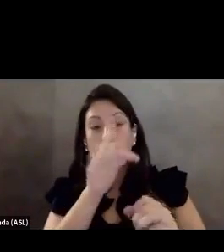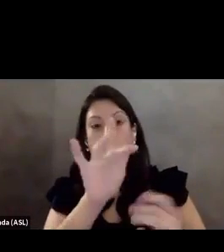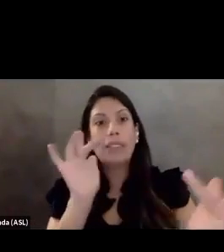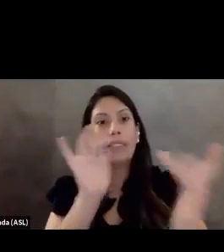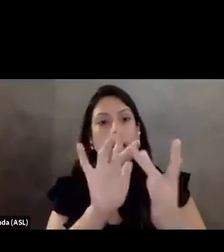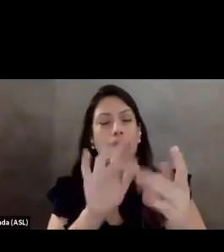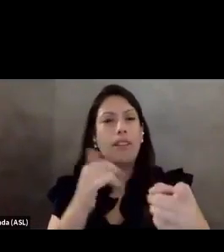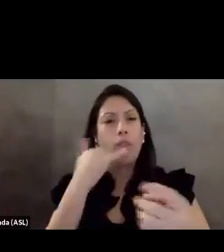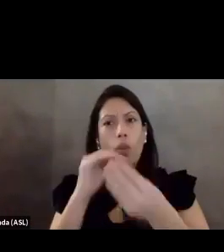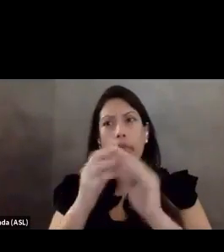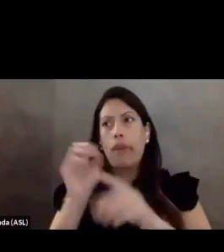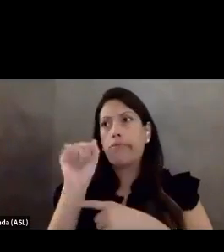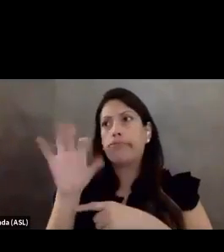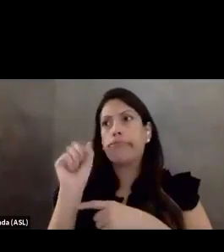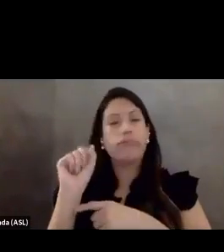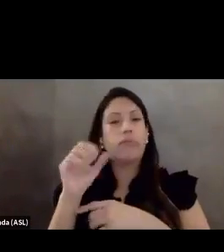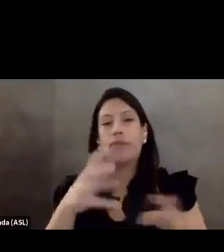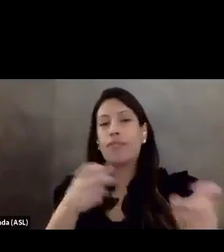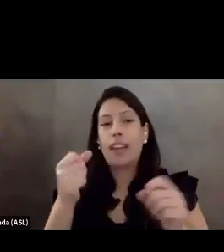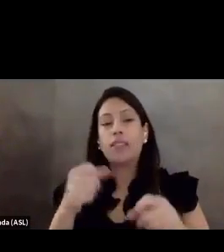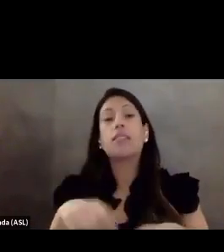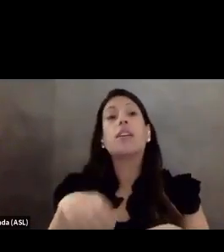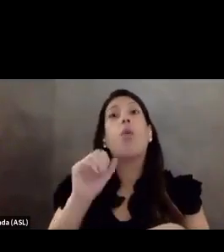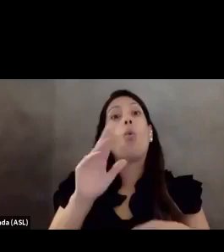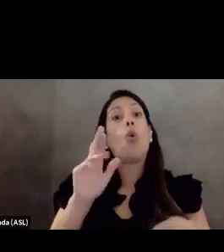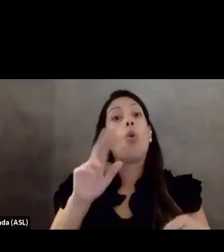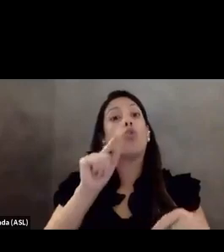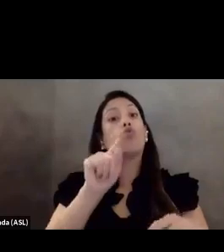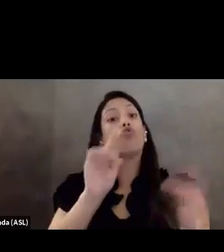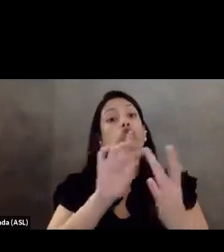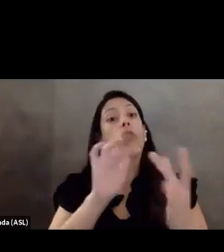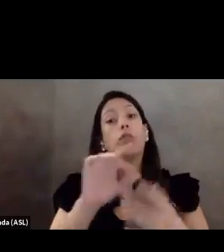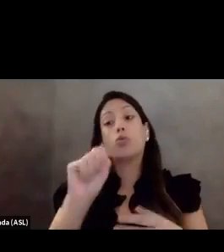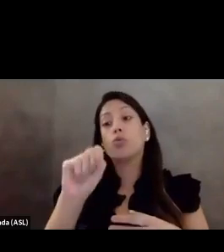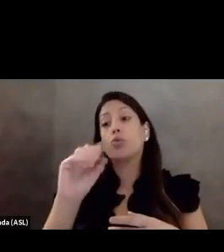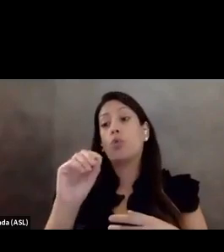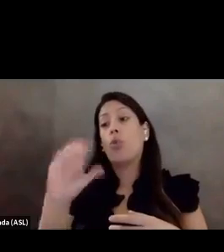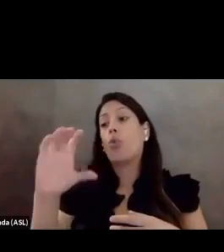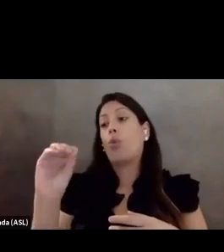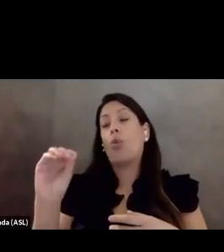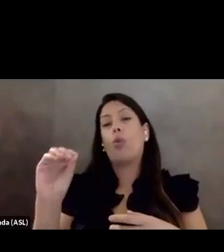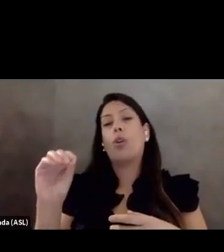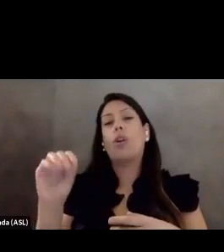or visit https://socoemergency.org/coronavirus/ Testing web web page again that